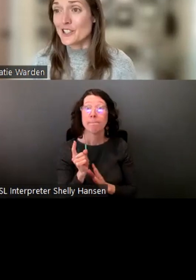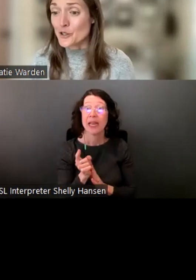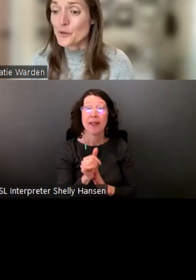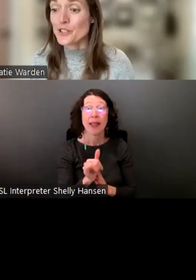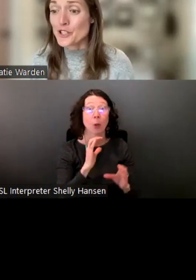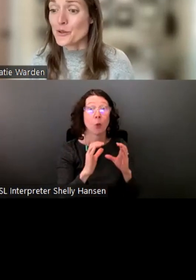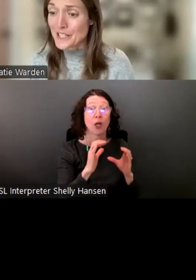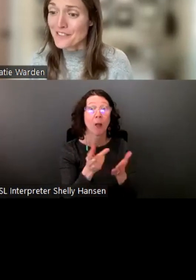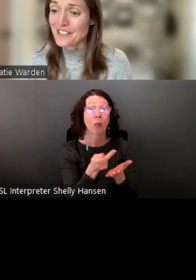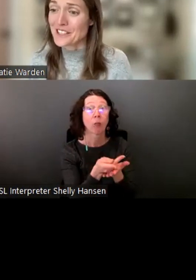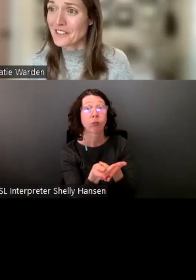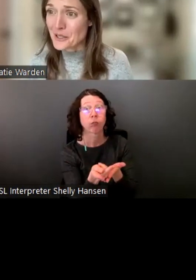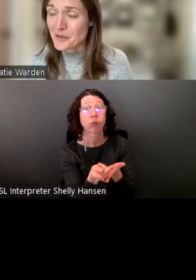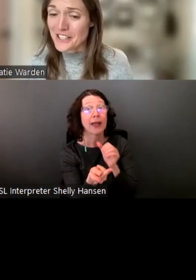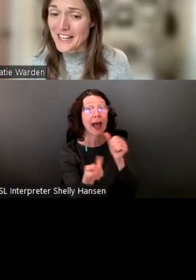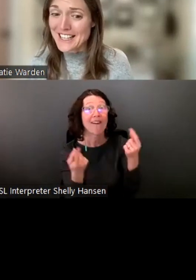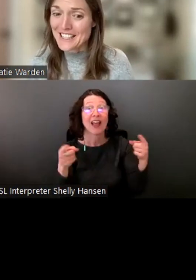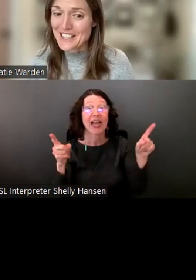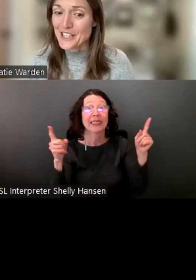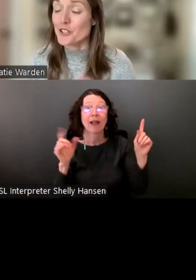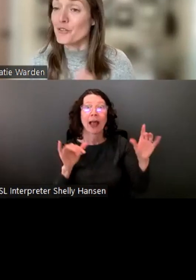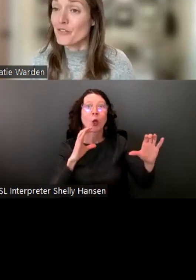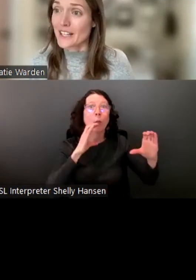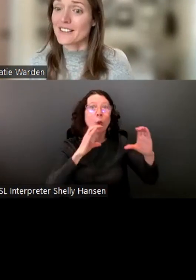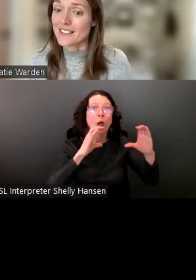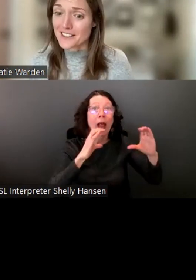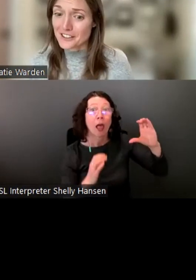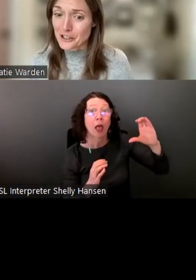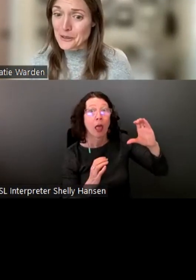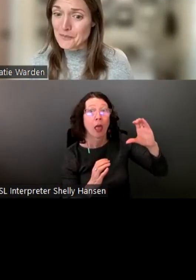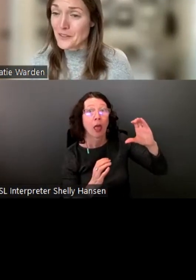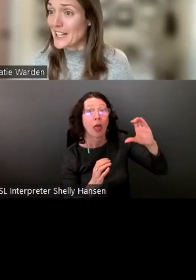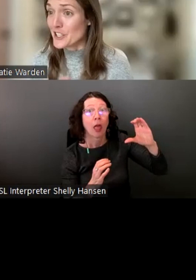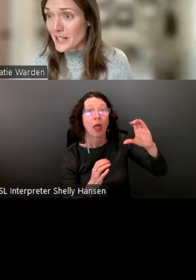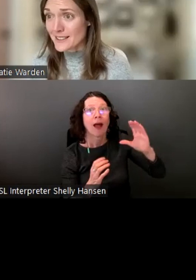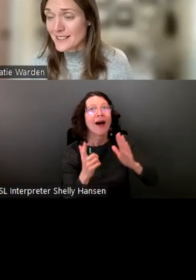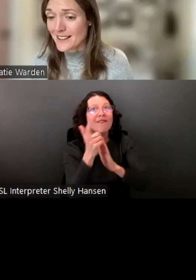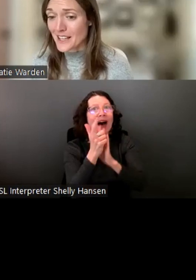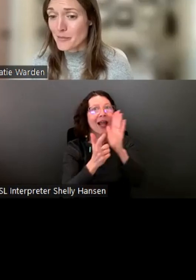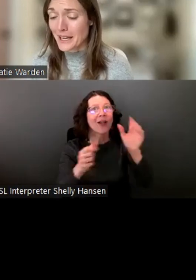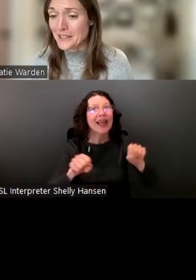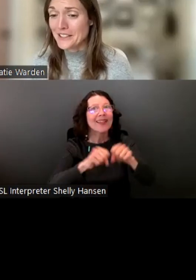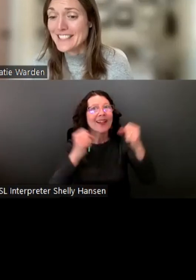as soon as you ineffectively communicate, you violated the law and you can't take that back.